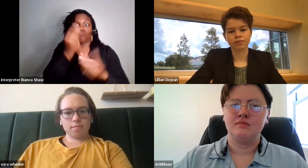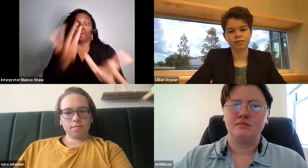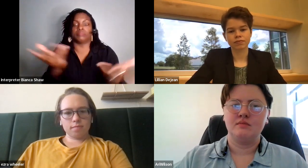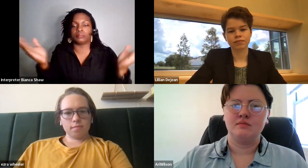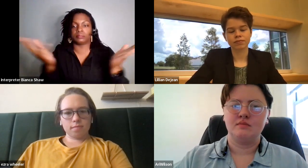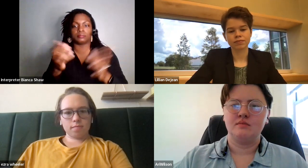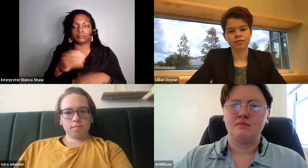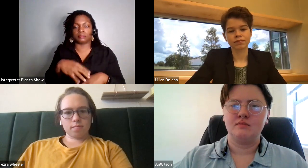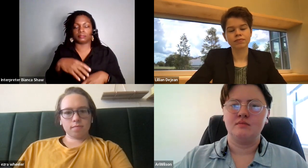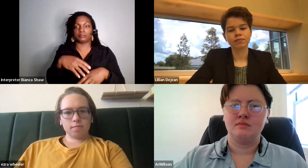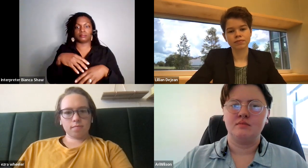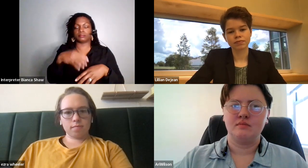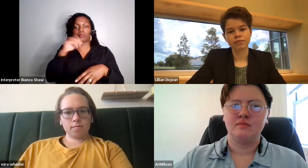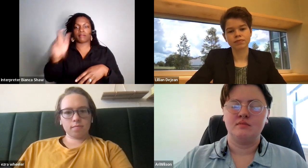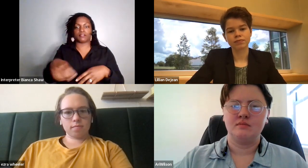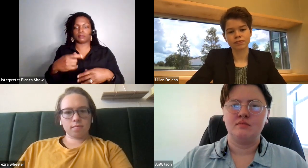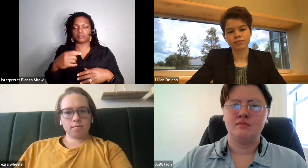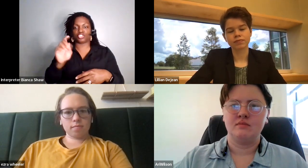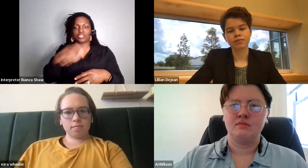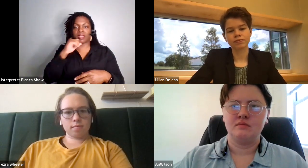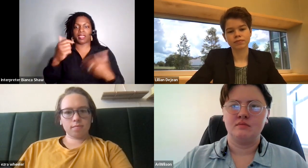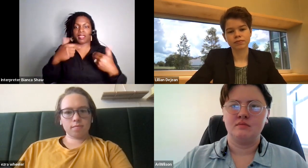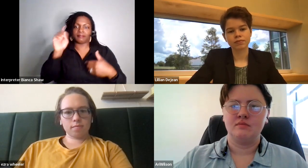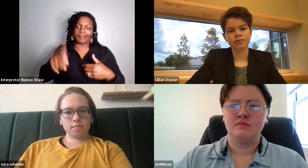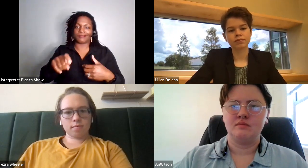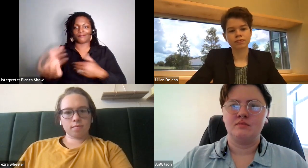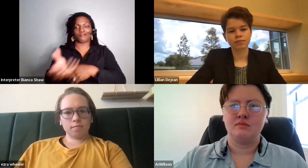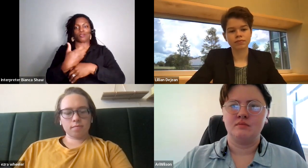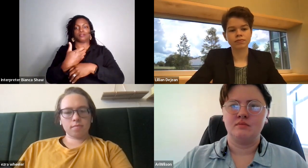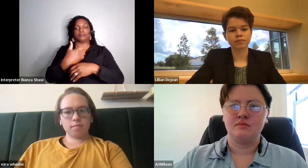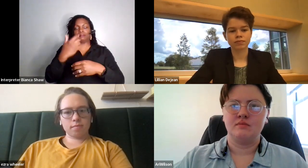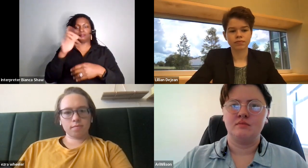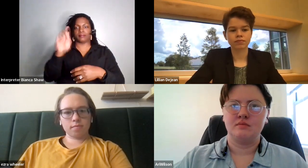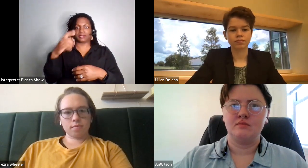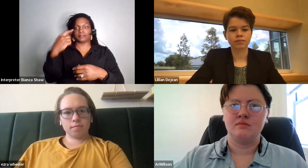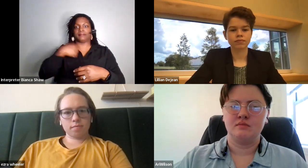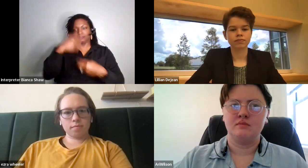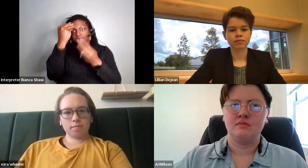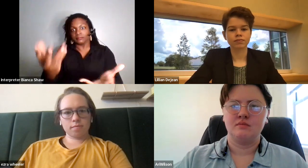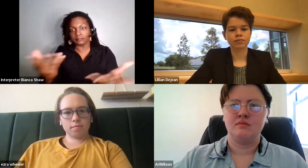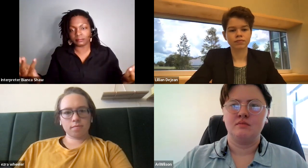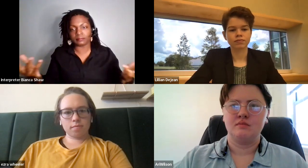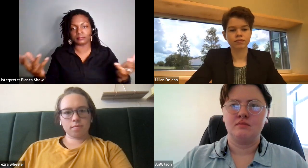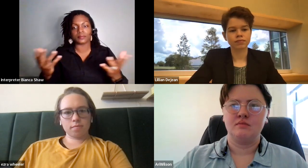You know and I think that anyone can do whatever they what they please to do as long as it has good morals to it.